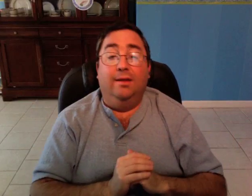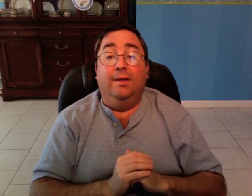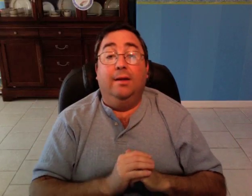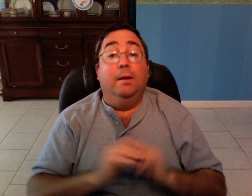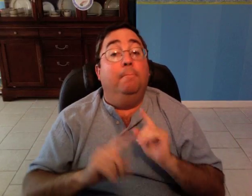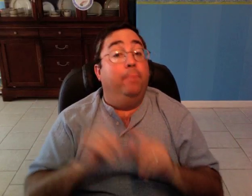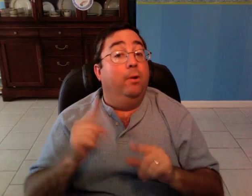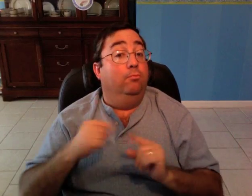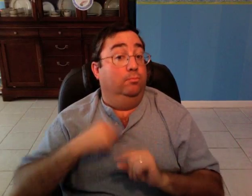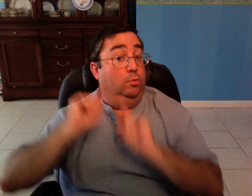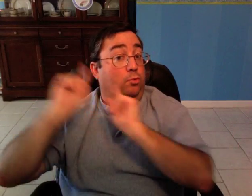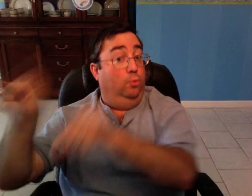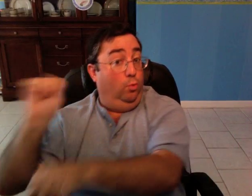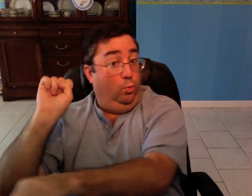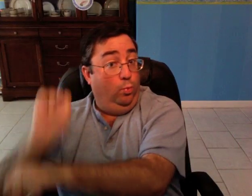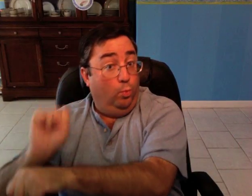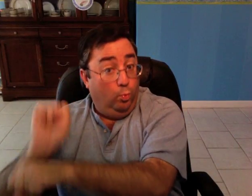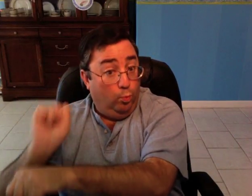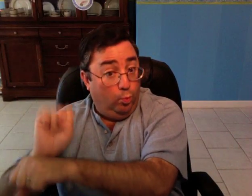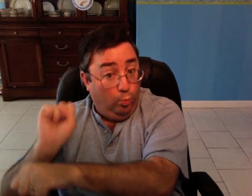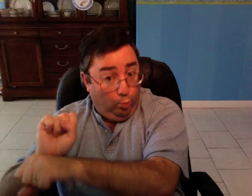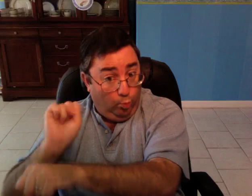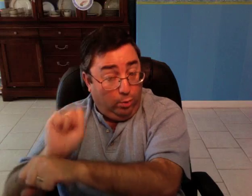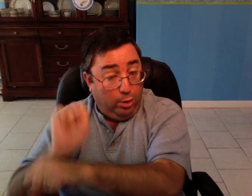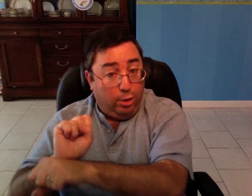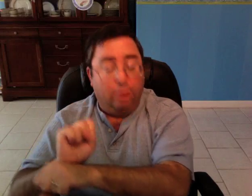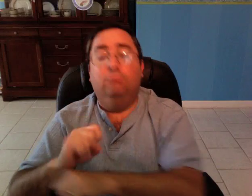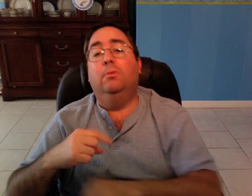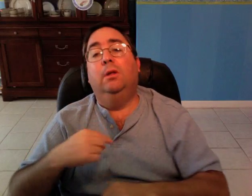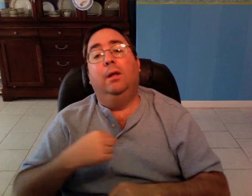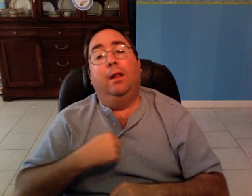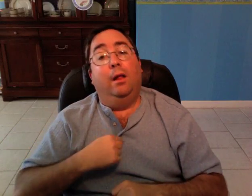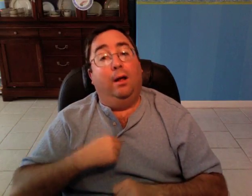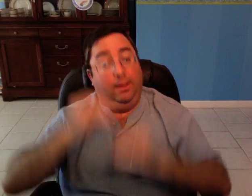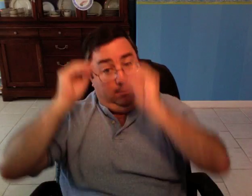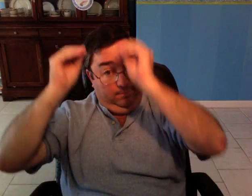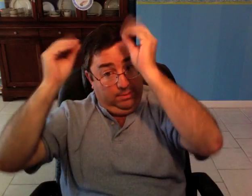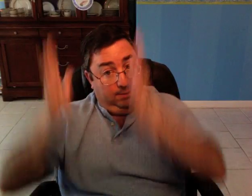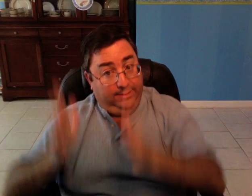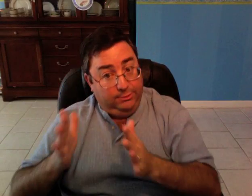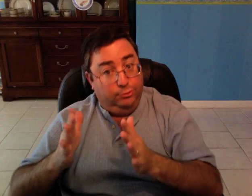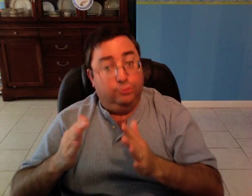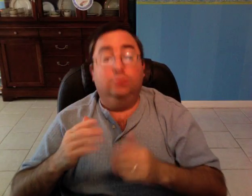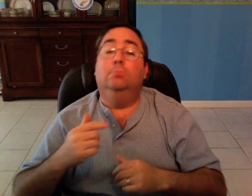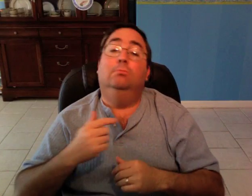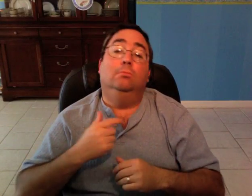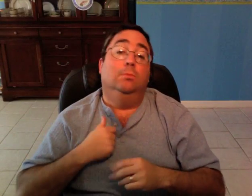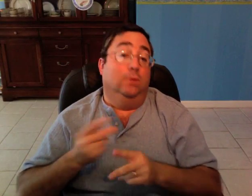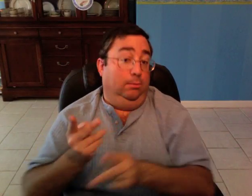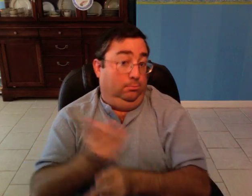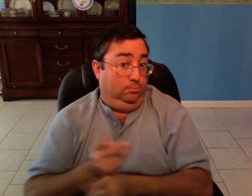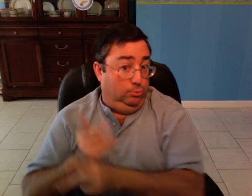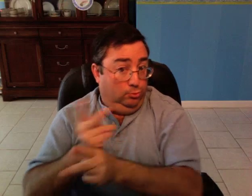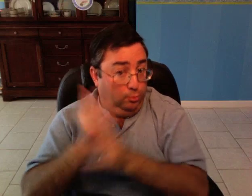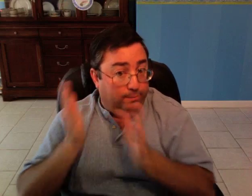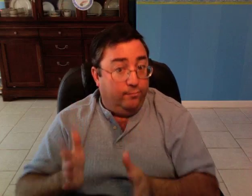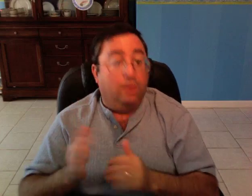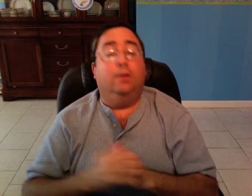But at work, I'm a teacher, supervisor,